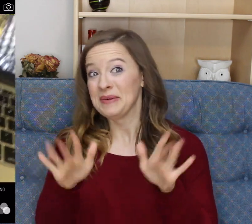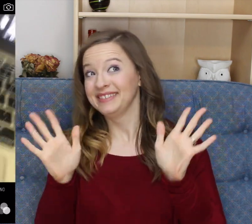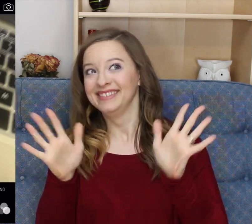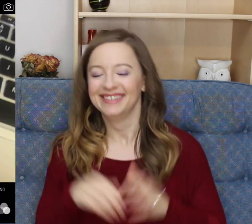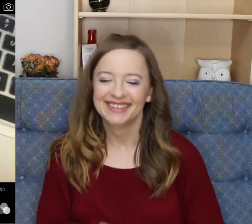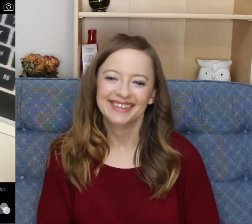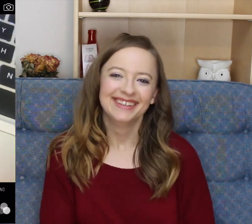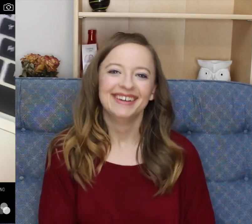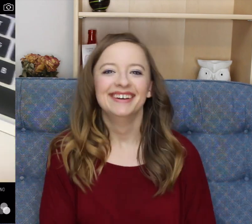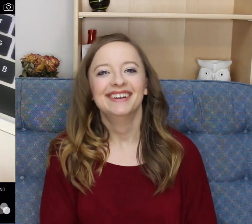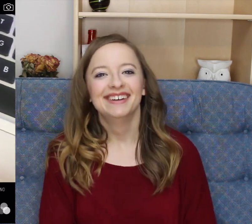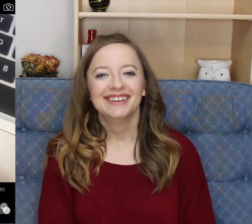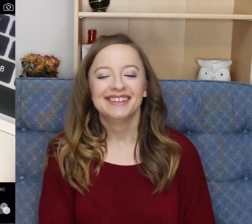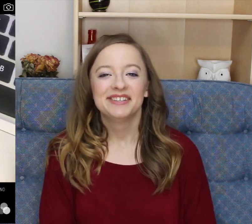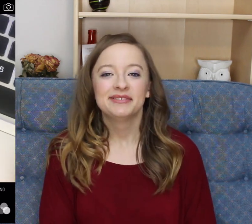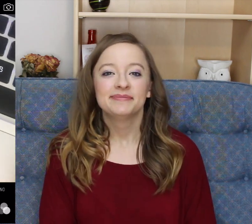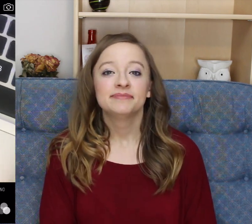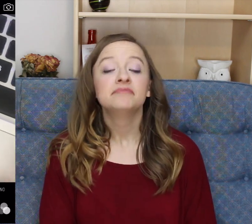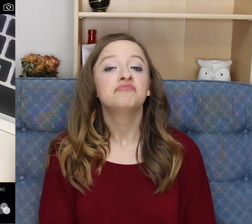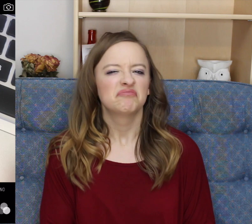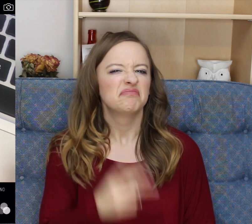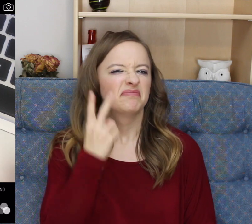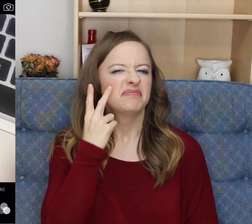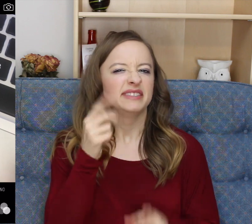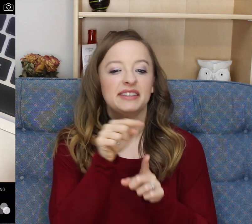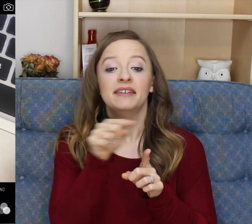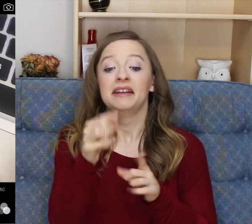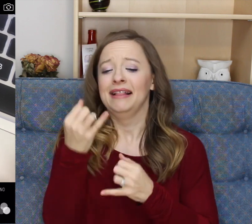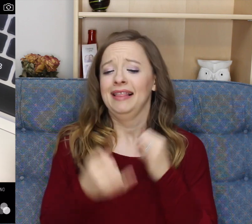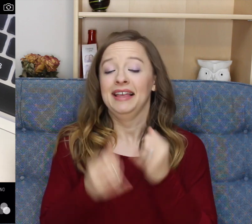You can see the last photo